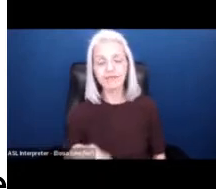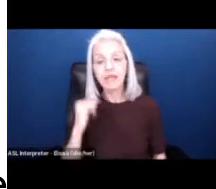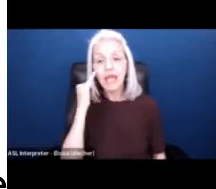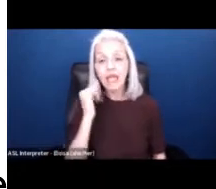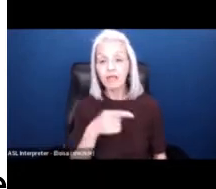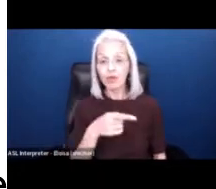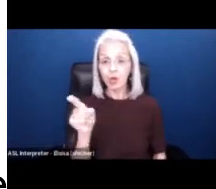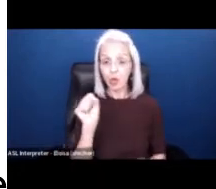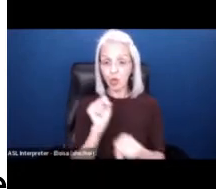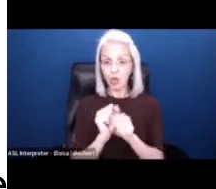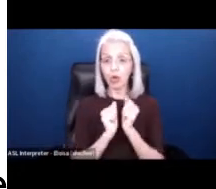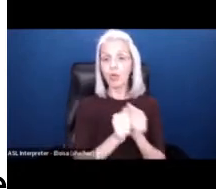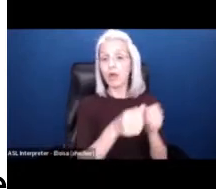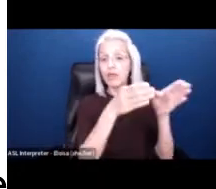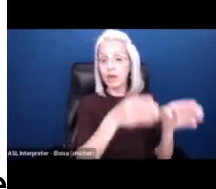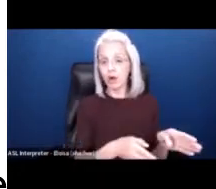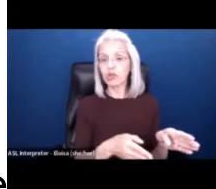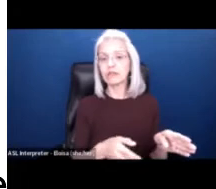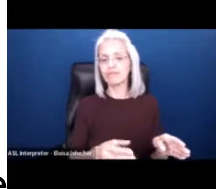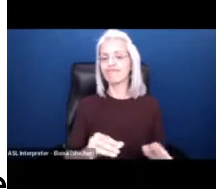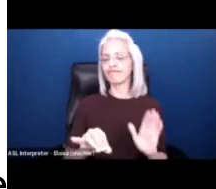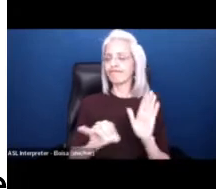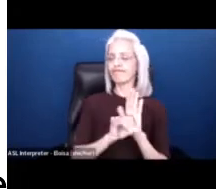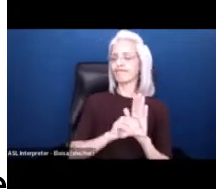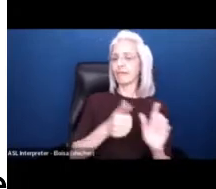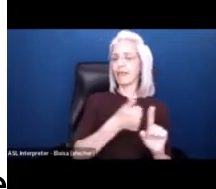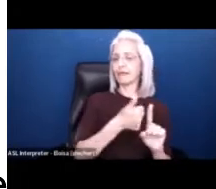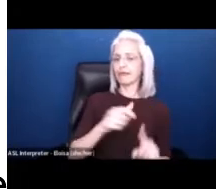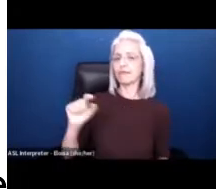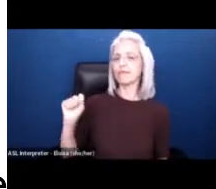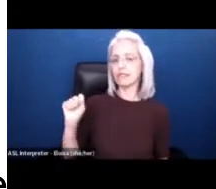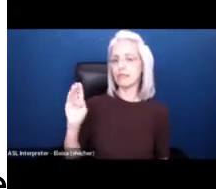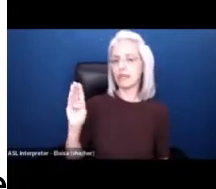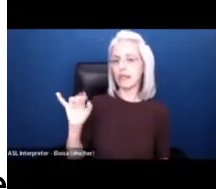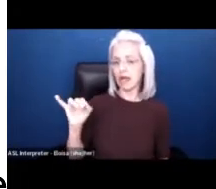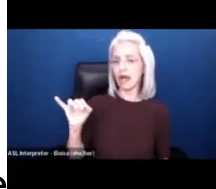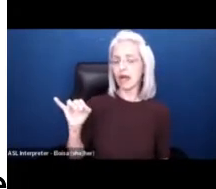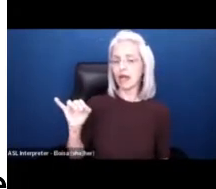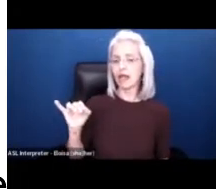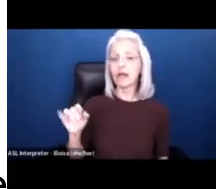identified as a person with TBI, then the work that you do has to